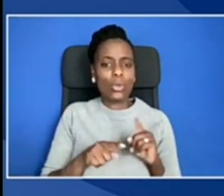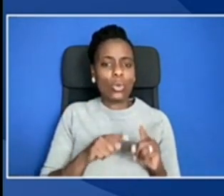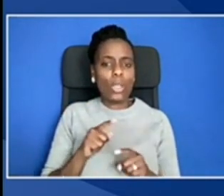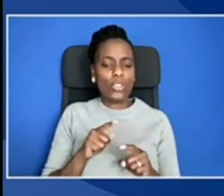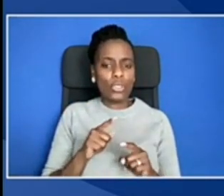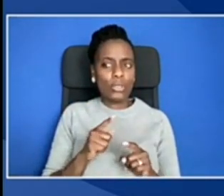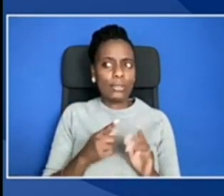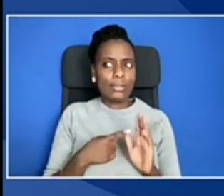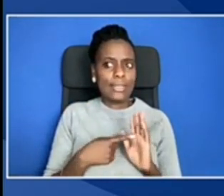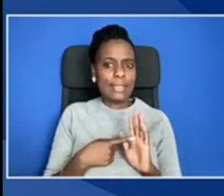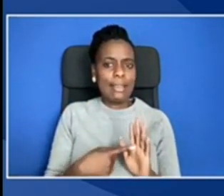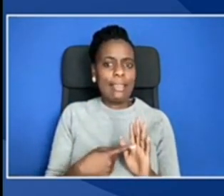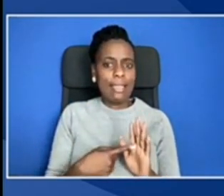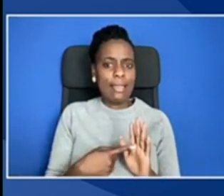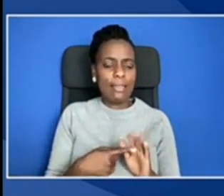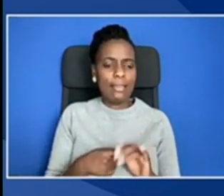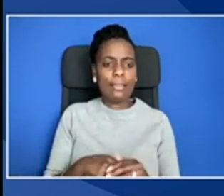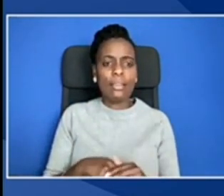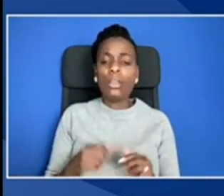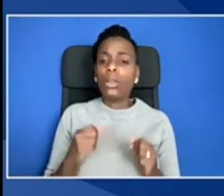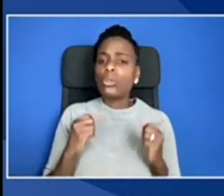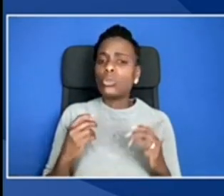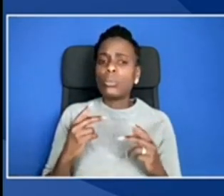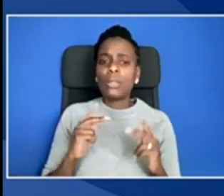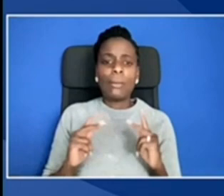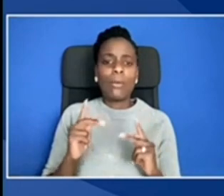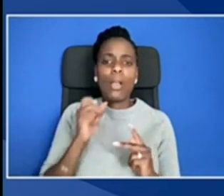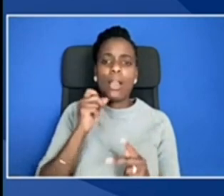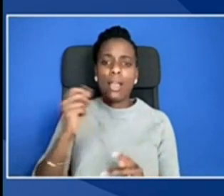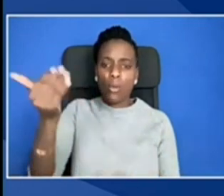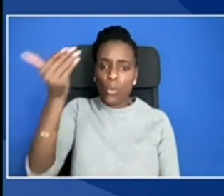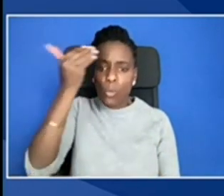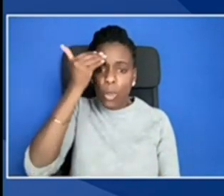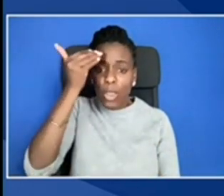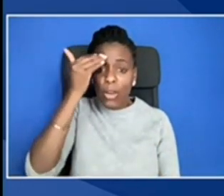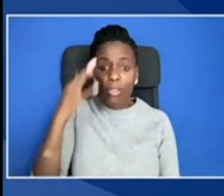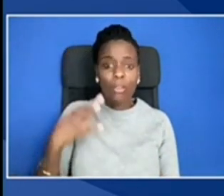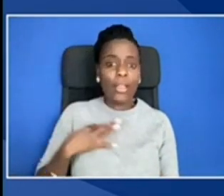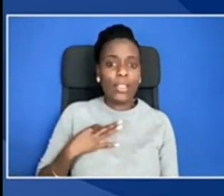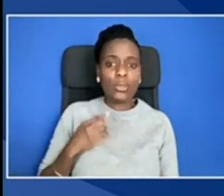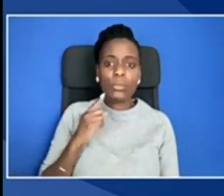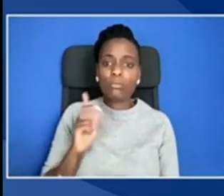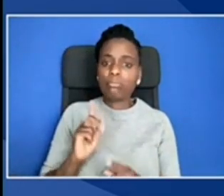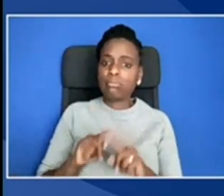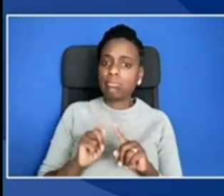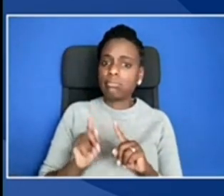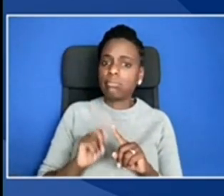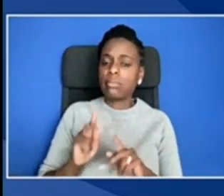too many people are totally unaware that they're eligible for these forms of relief. They will not apply.